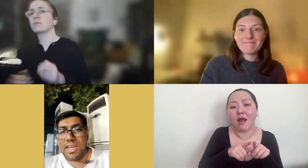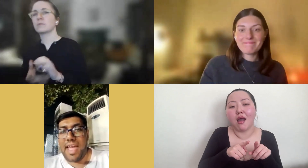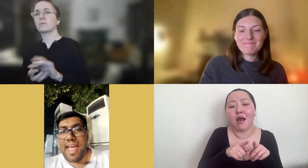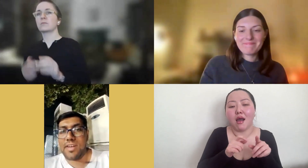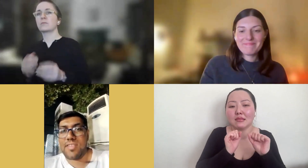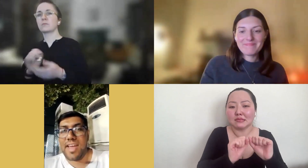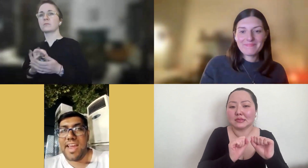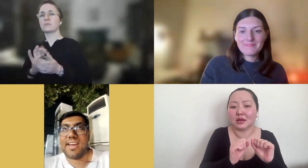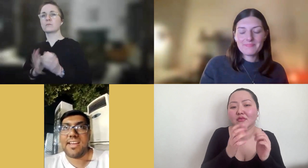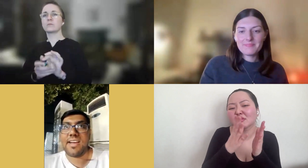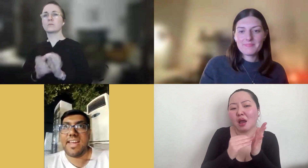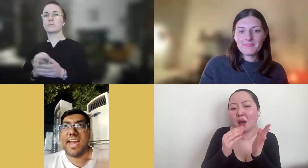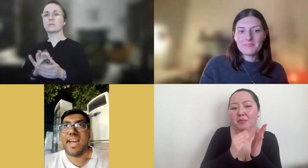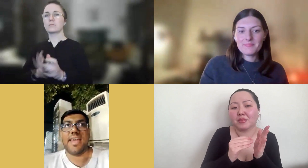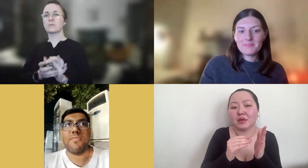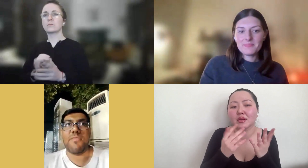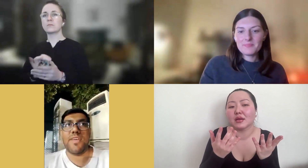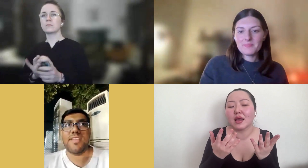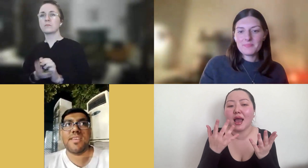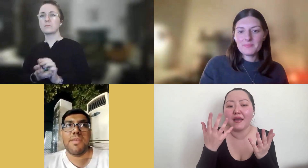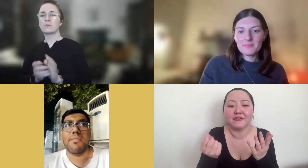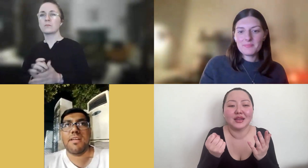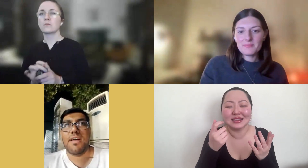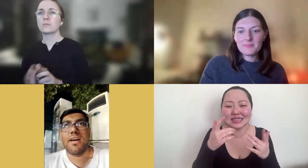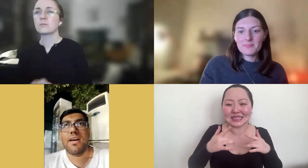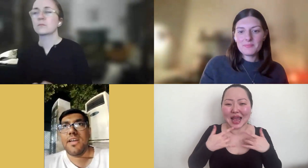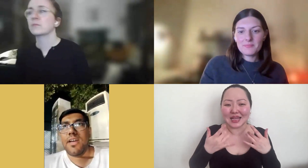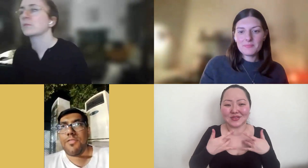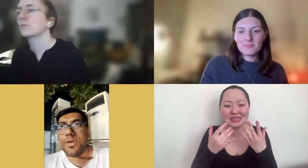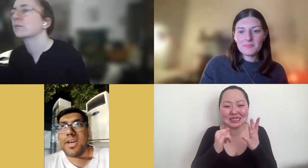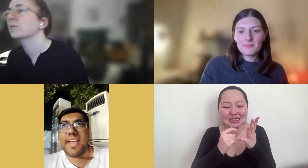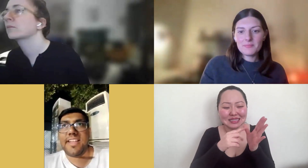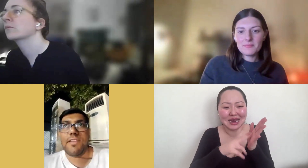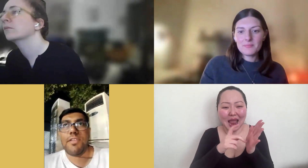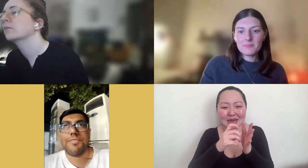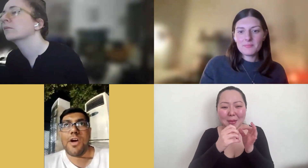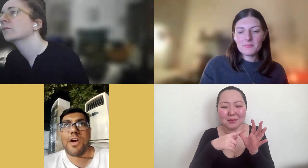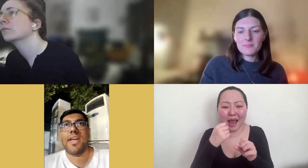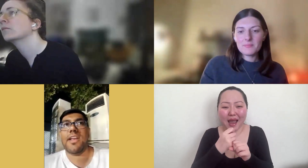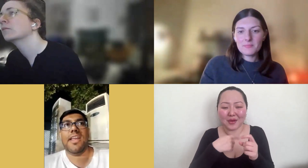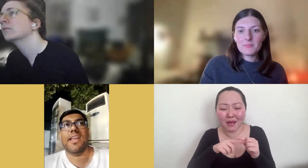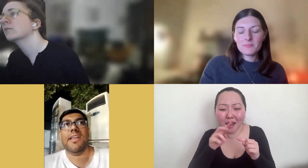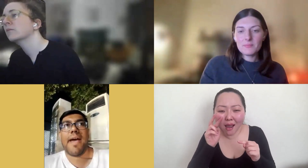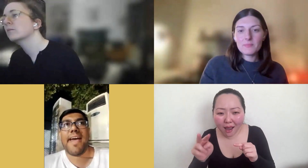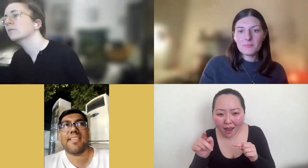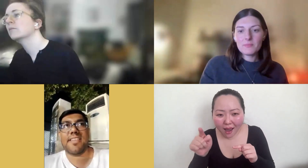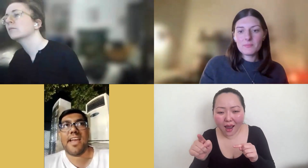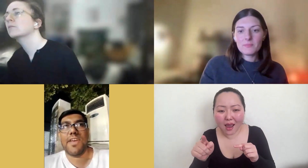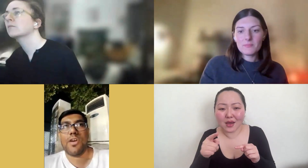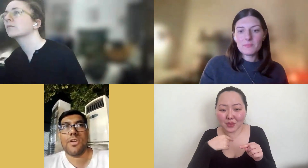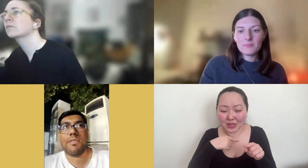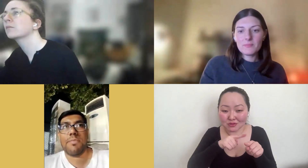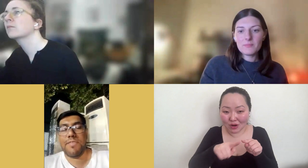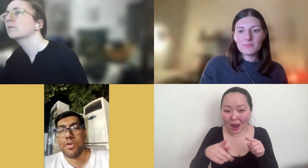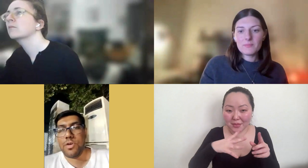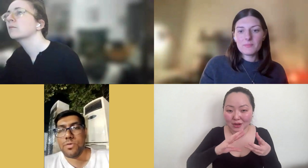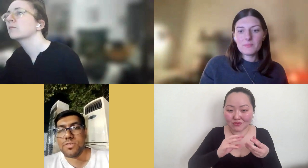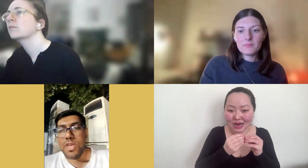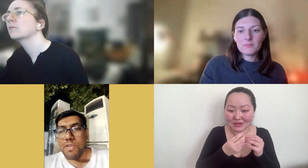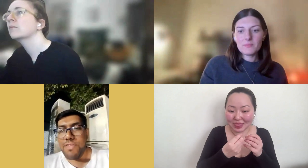we actually tried creating them with similar food grains we found and in bags that we could use,